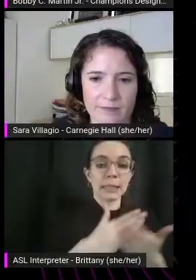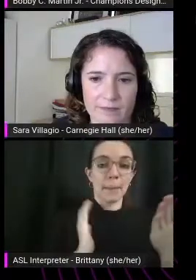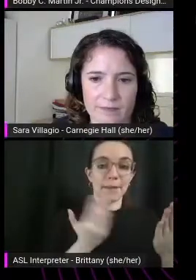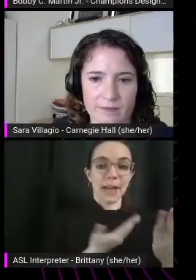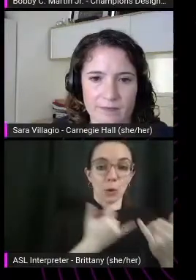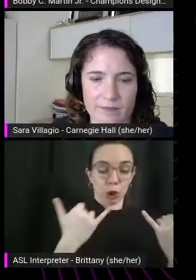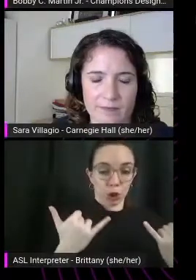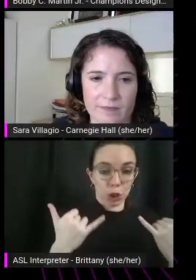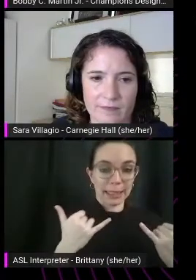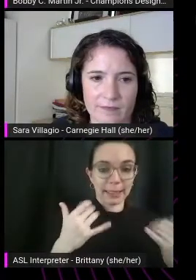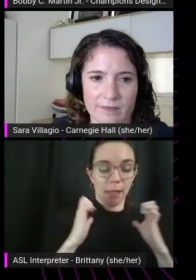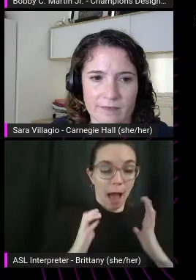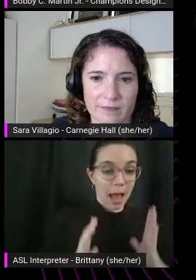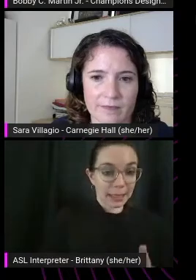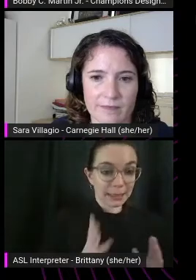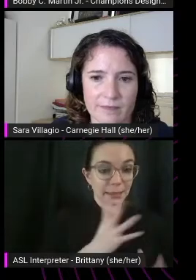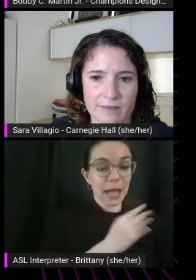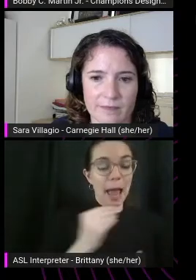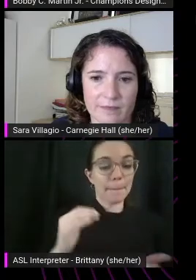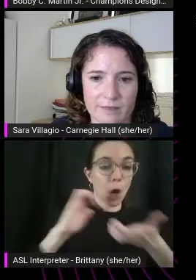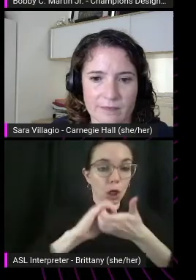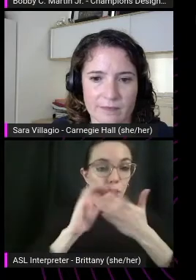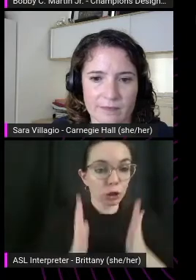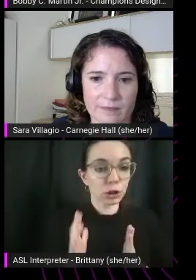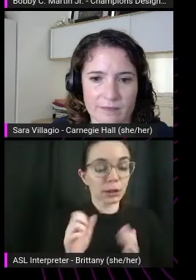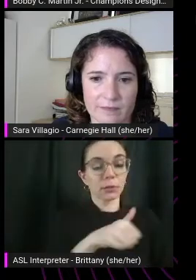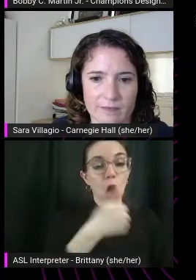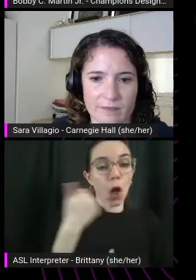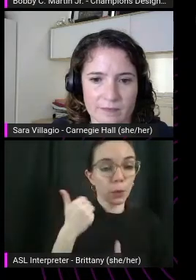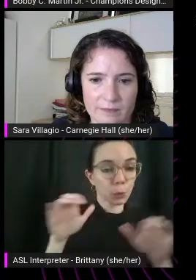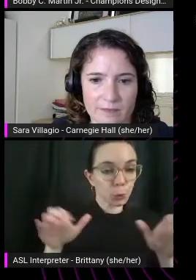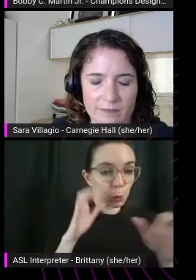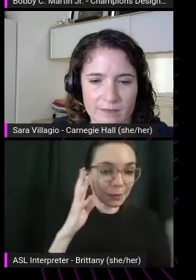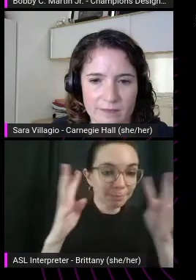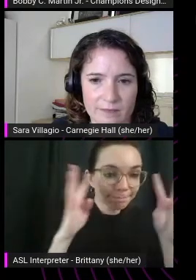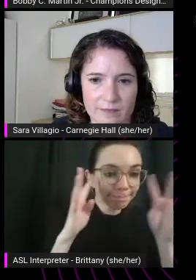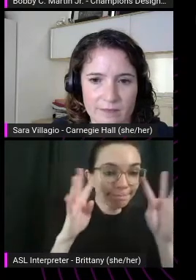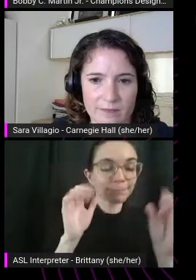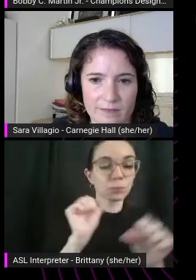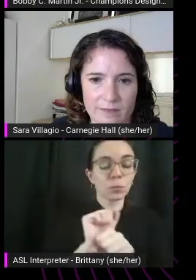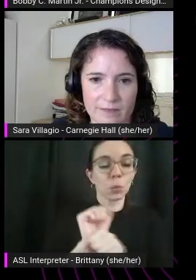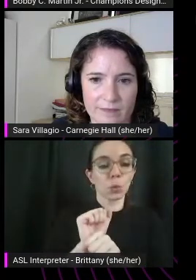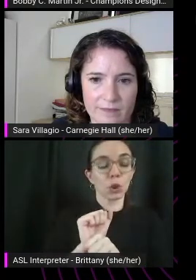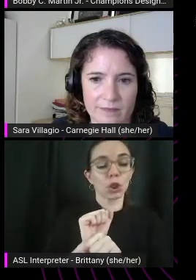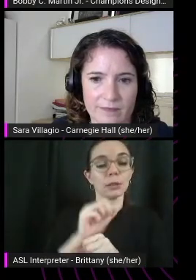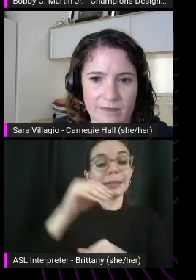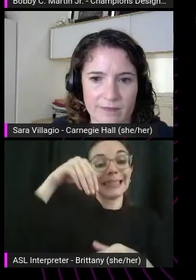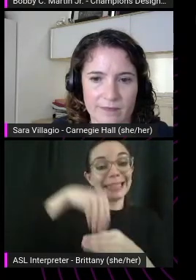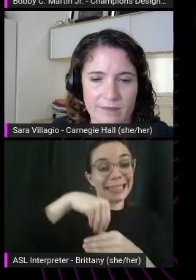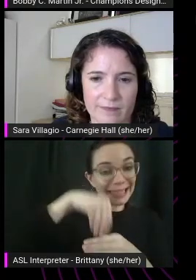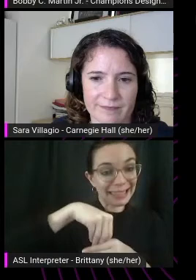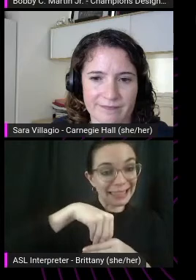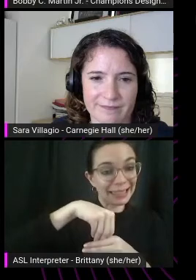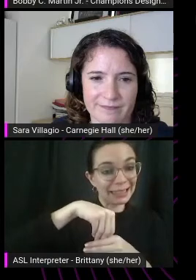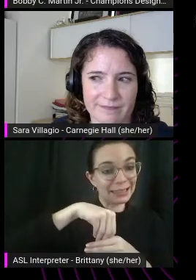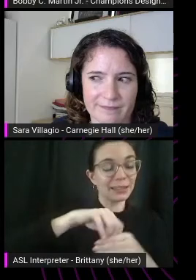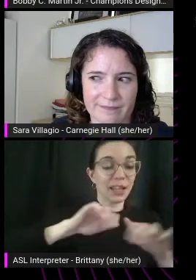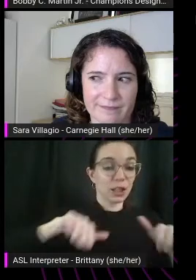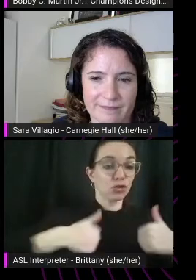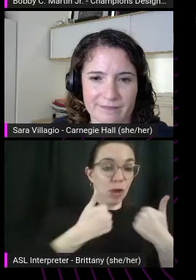as well as others that are out there in the world doing some really Innovative work within this challenging time.